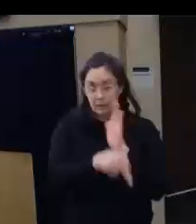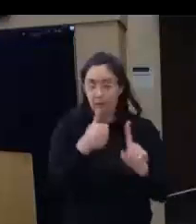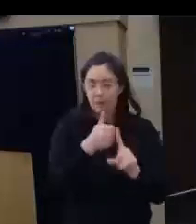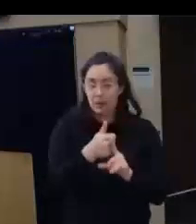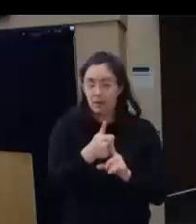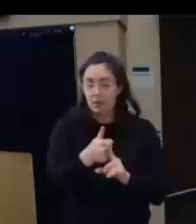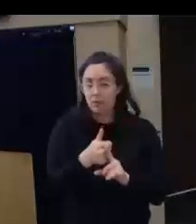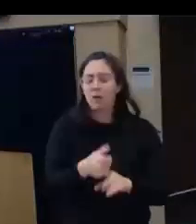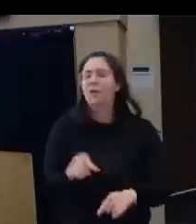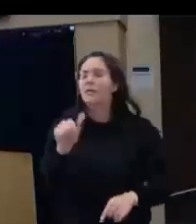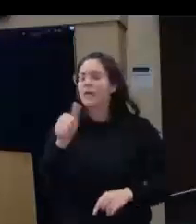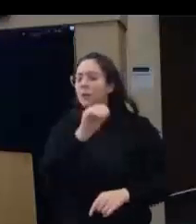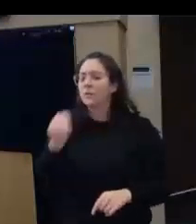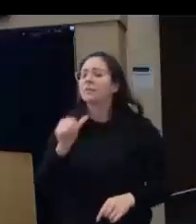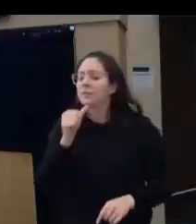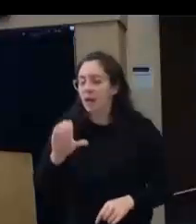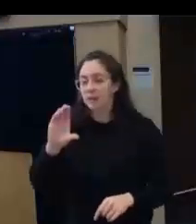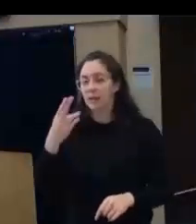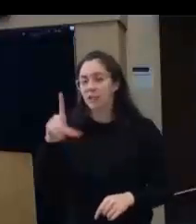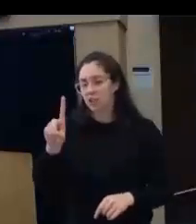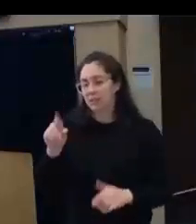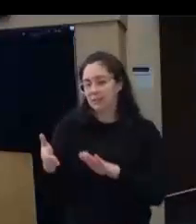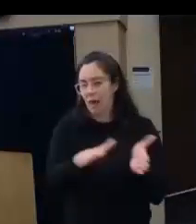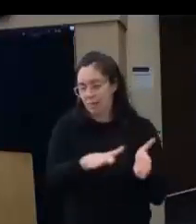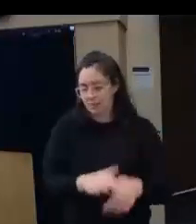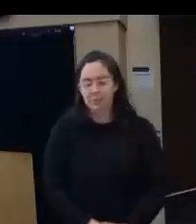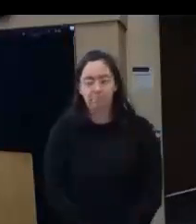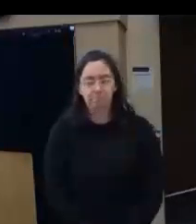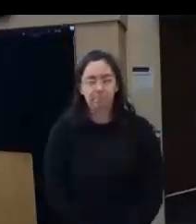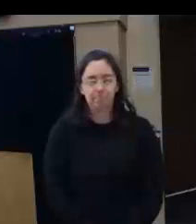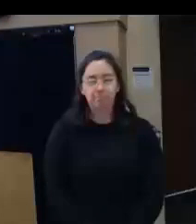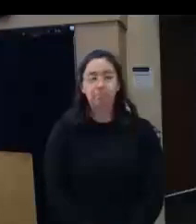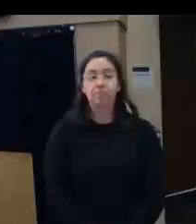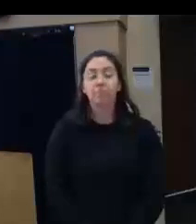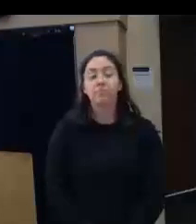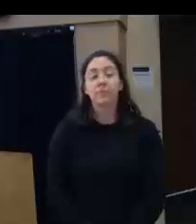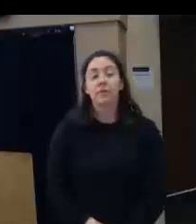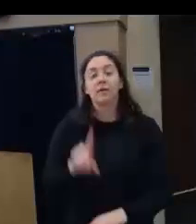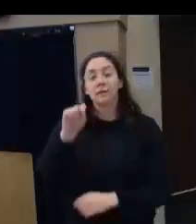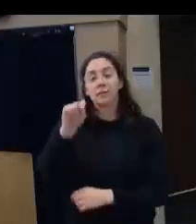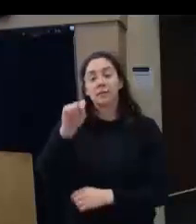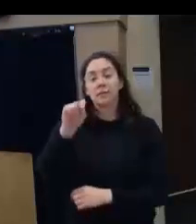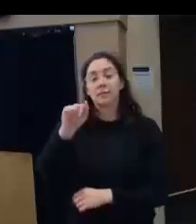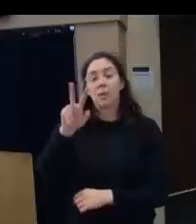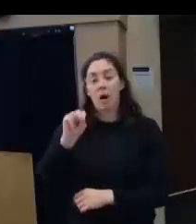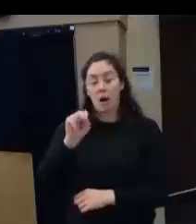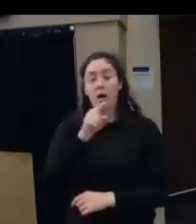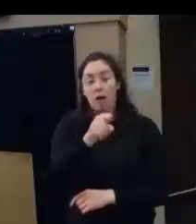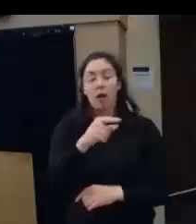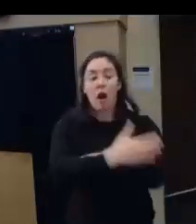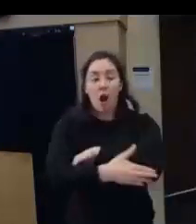DHD related deaths in this study from uh Taiwan they looked at causes of late death in 29 patients